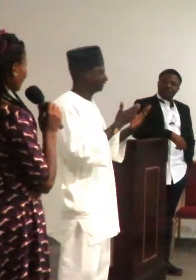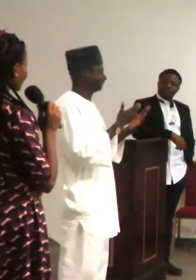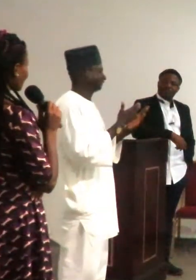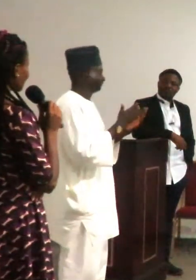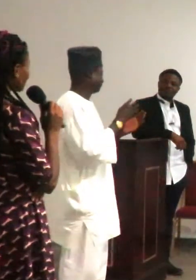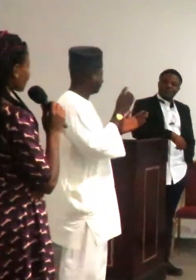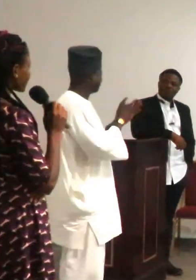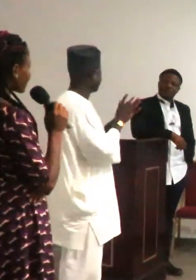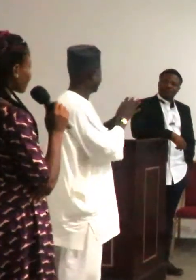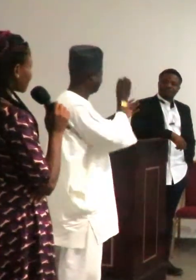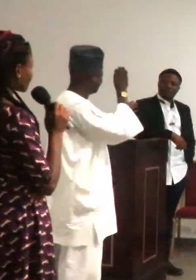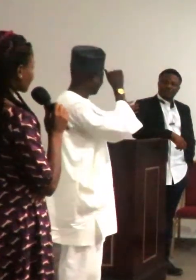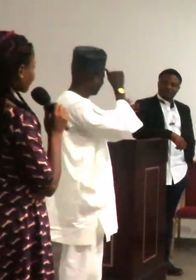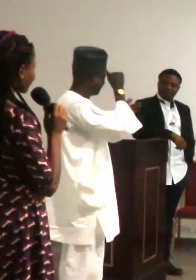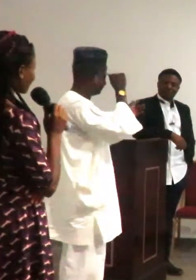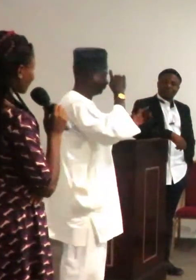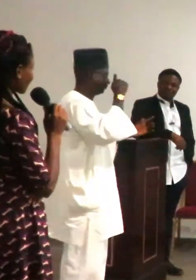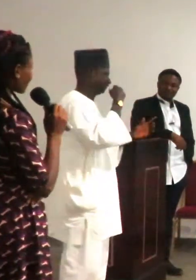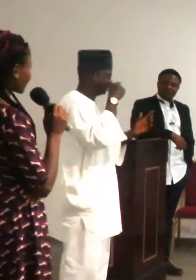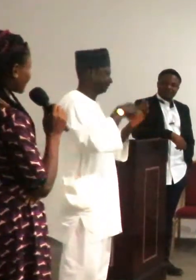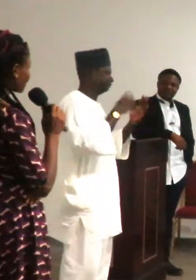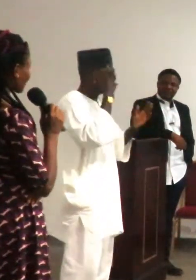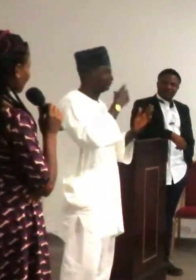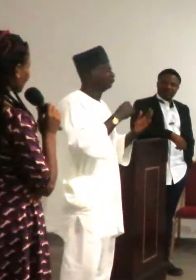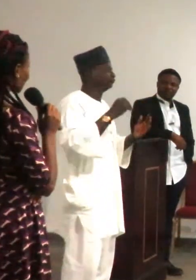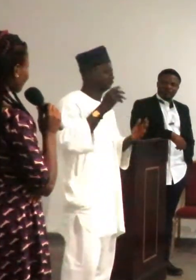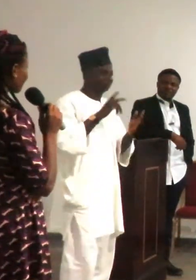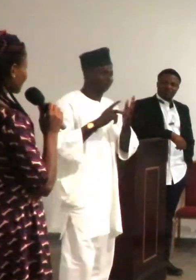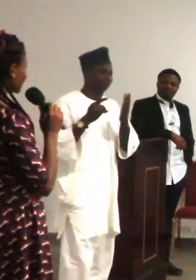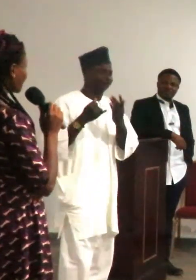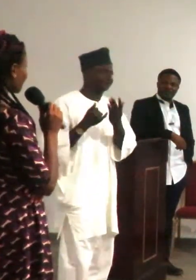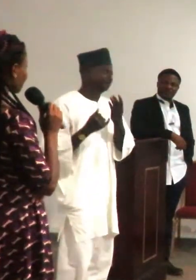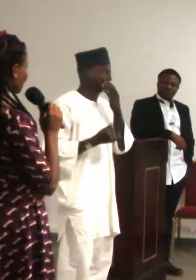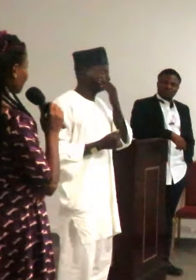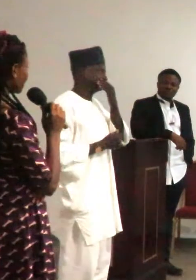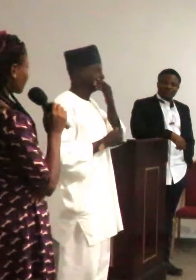of course, you know that it should also go beyond that,